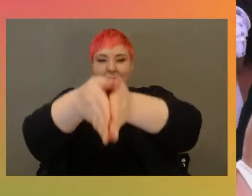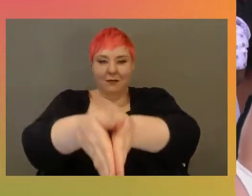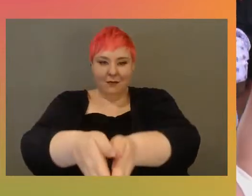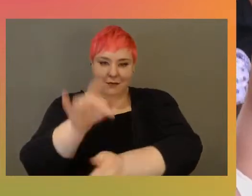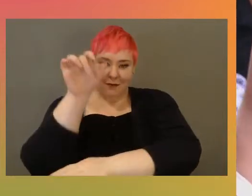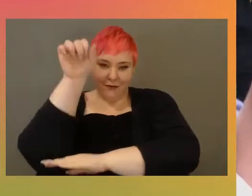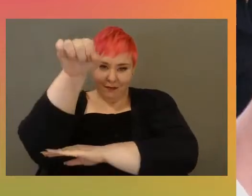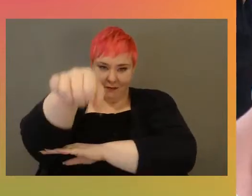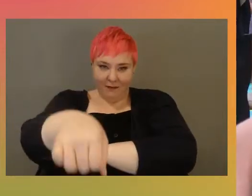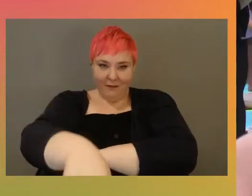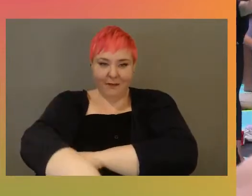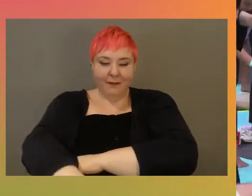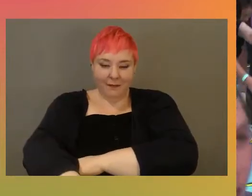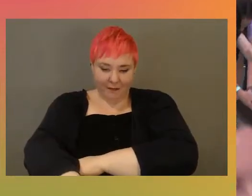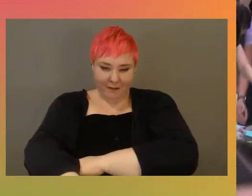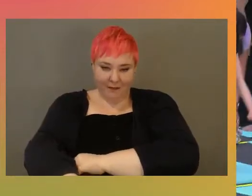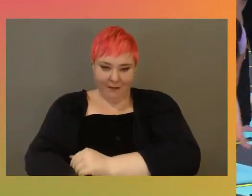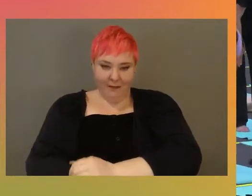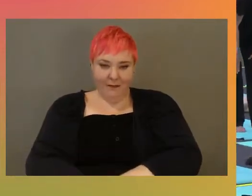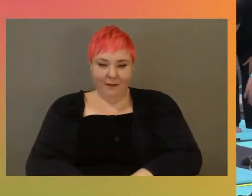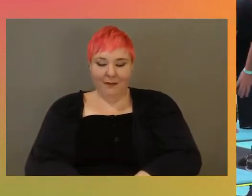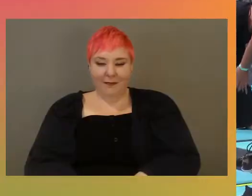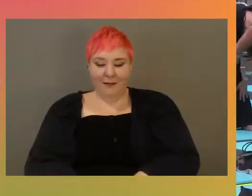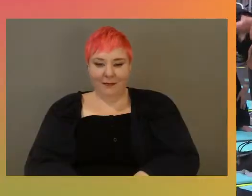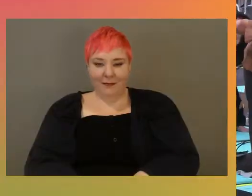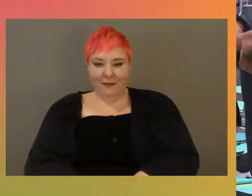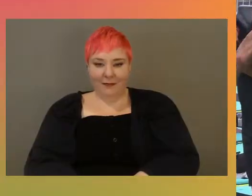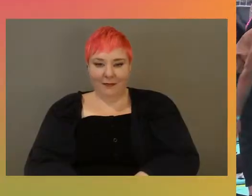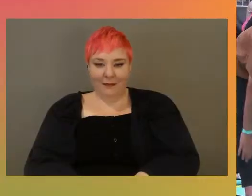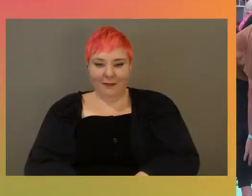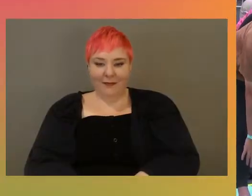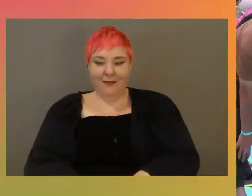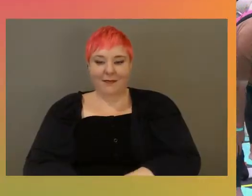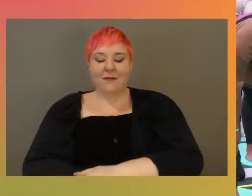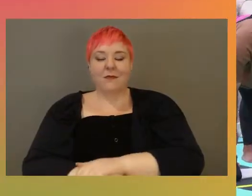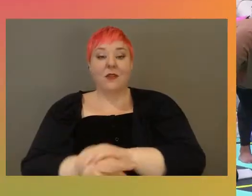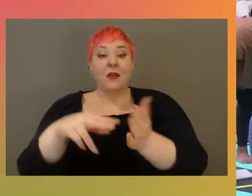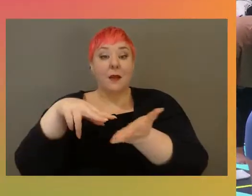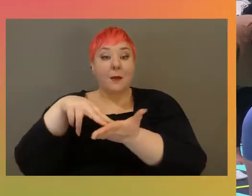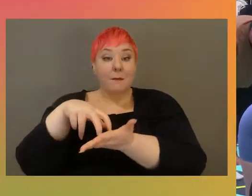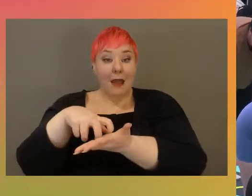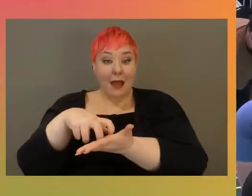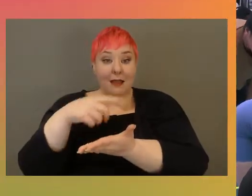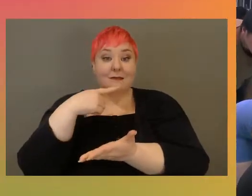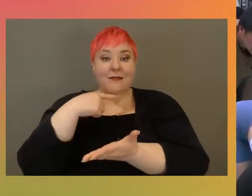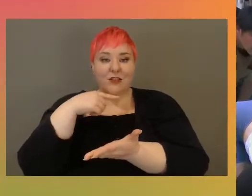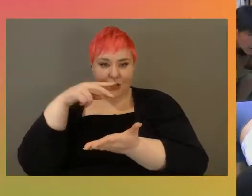PALMS TOGETHER, SWAN DIVE